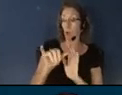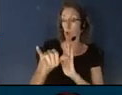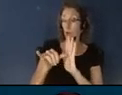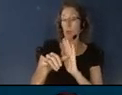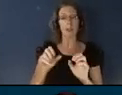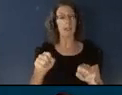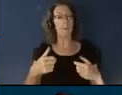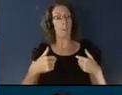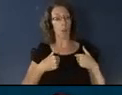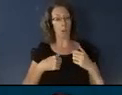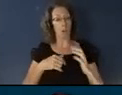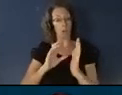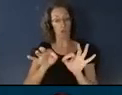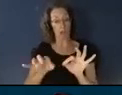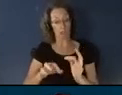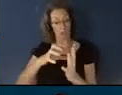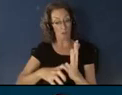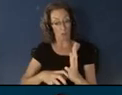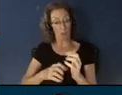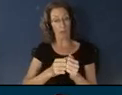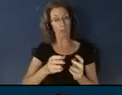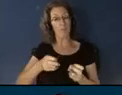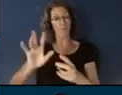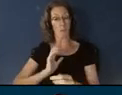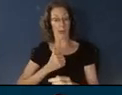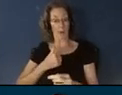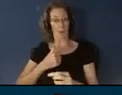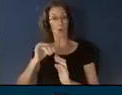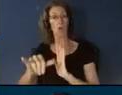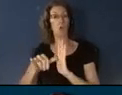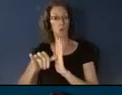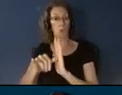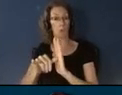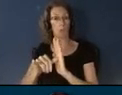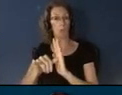transcription and also put it onto our YouTube channel, if that makes sense. Okay then we also